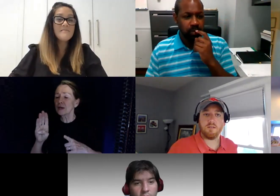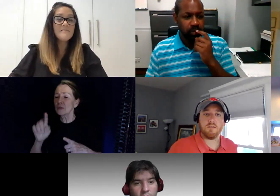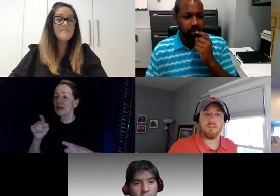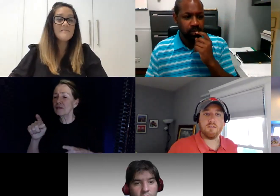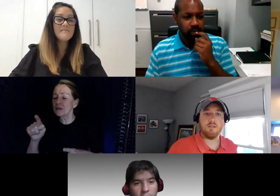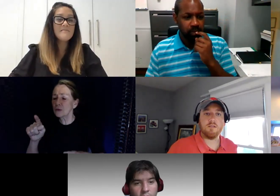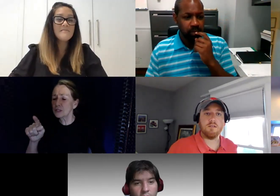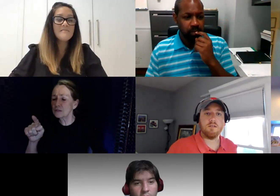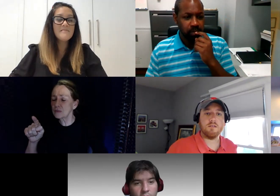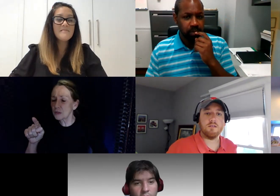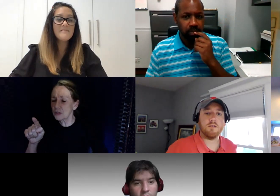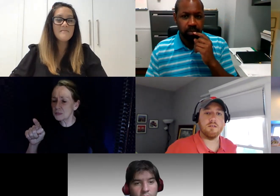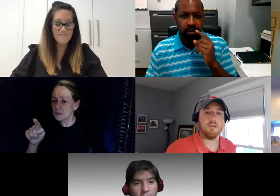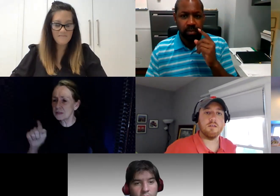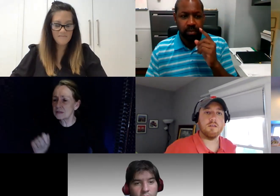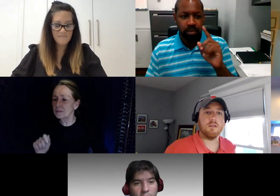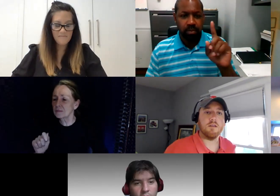I THINK THAT'S ABOUT ALL WE HAD FOR TODAY'S MEETING.